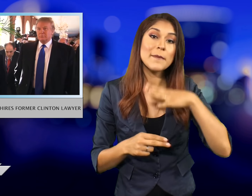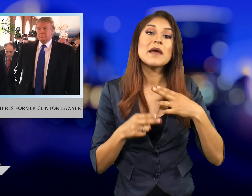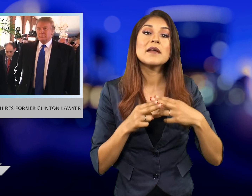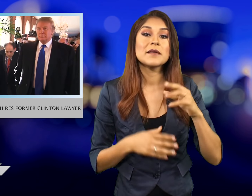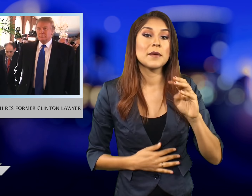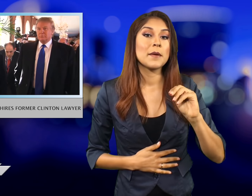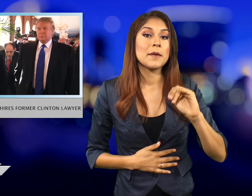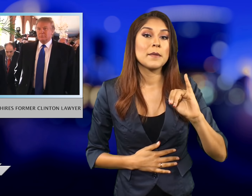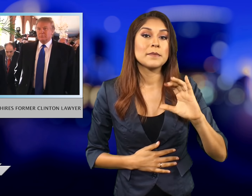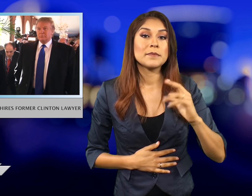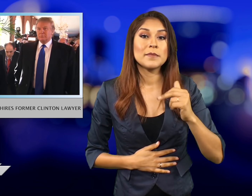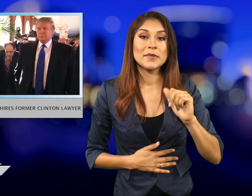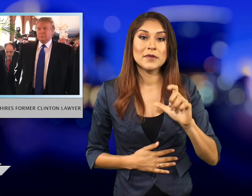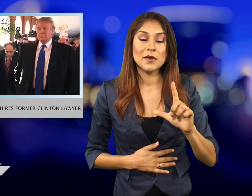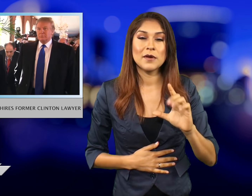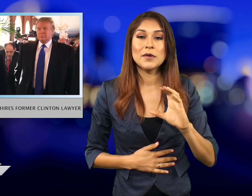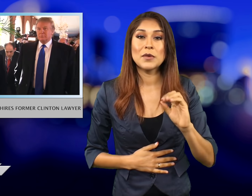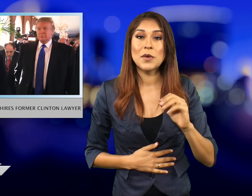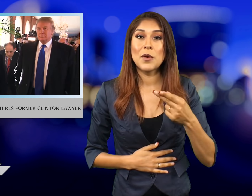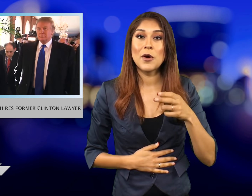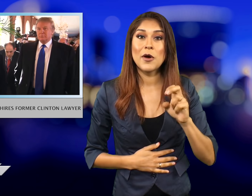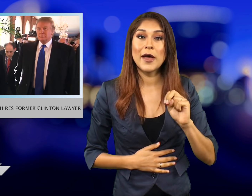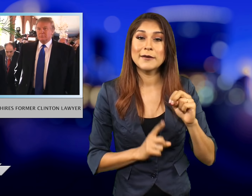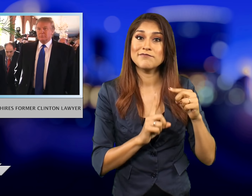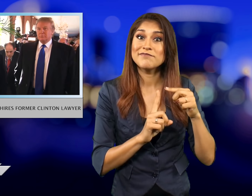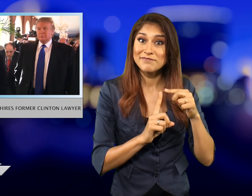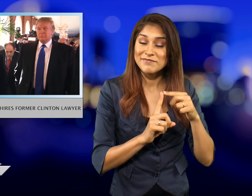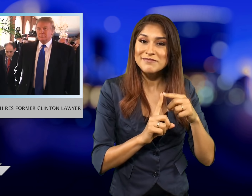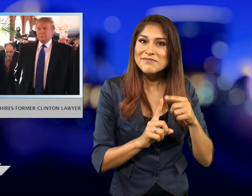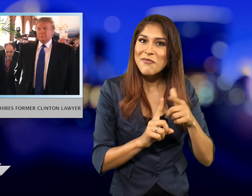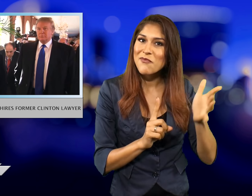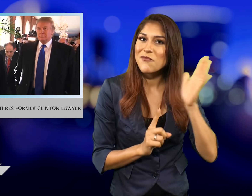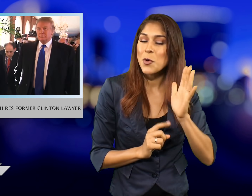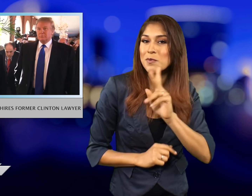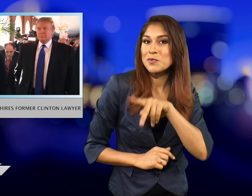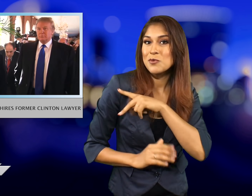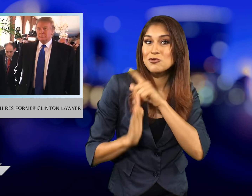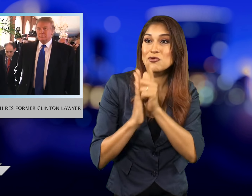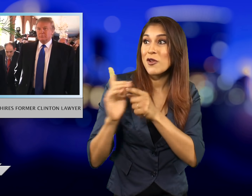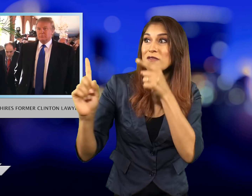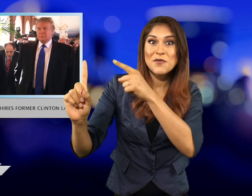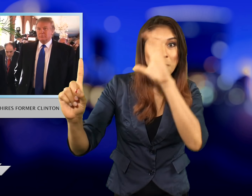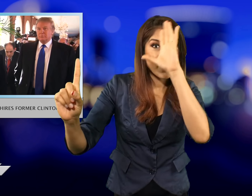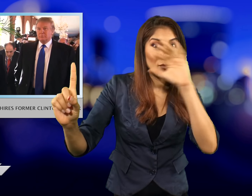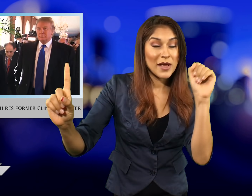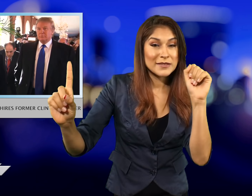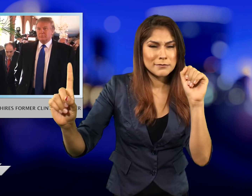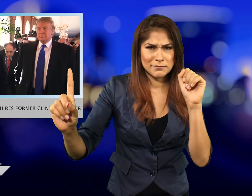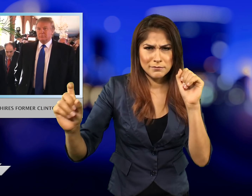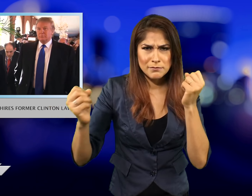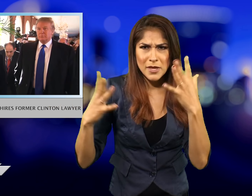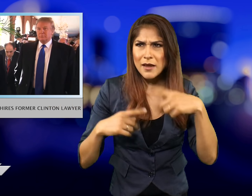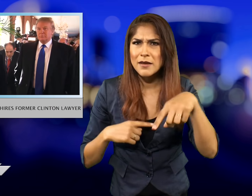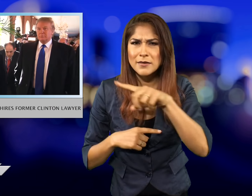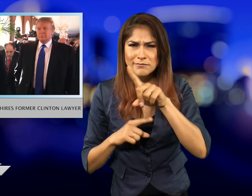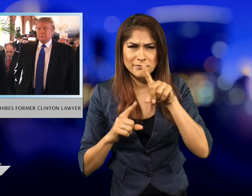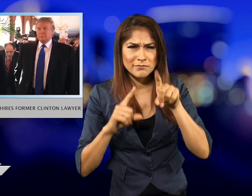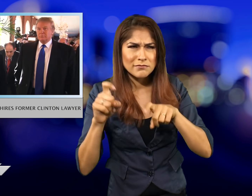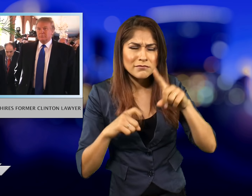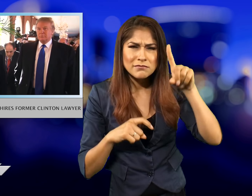There are new questions about the next legal move for President's Trump's former personal